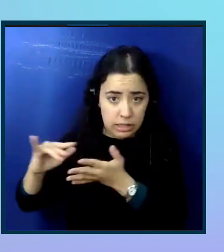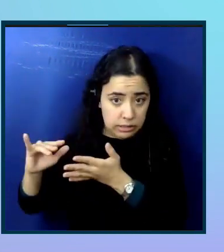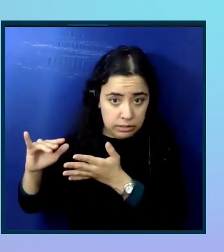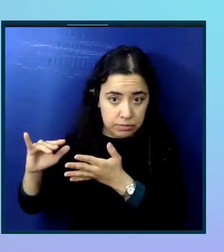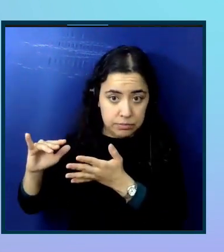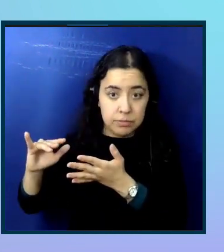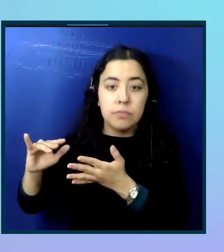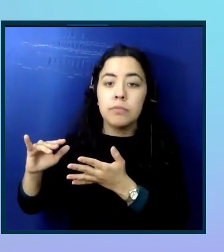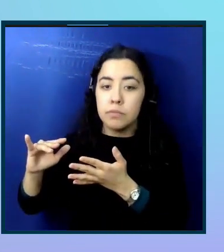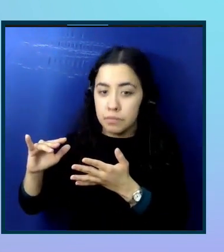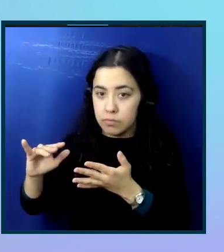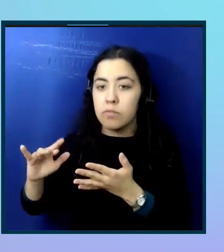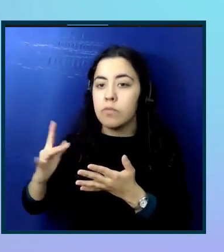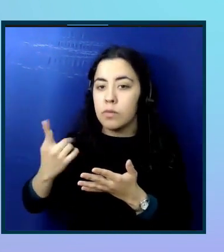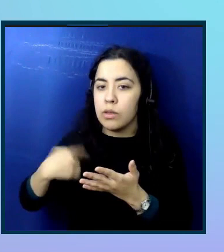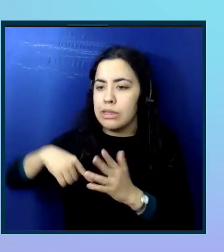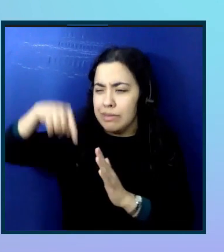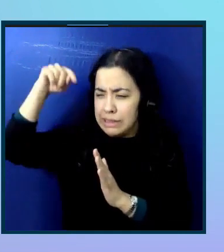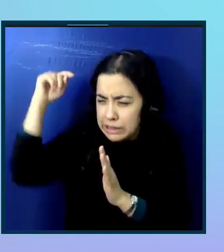We've taken a deep dive into the different aspects